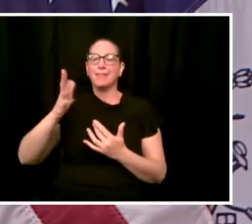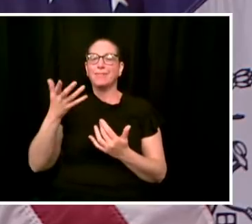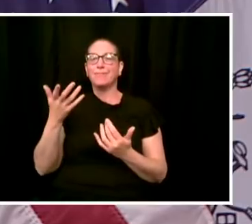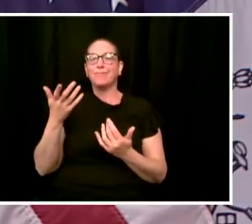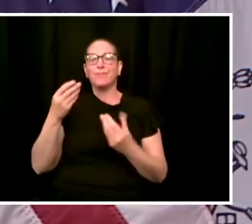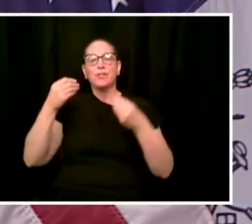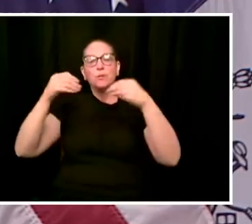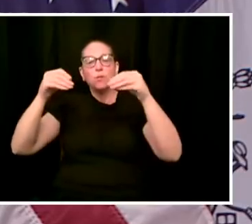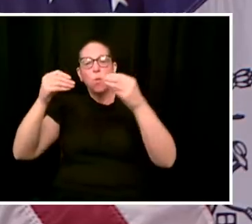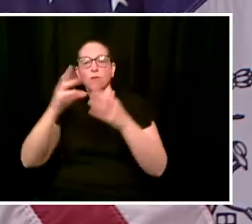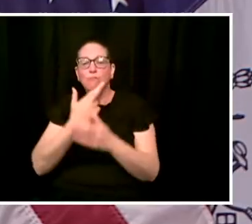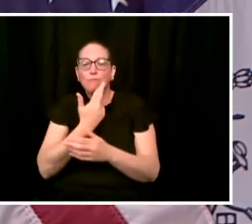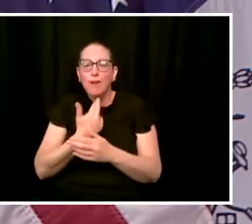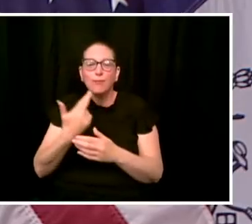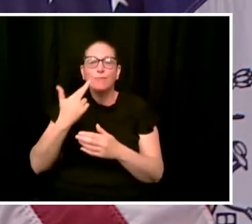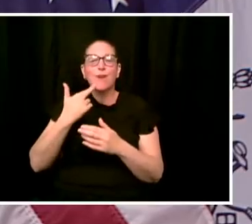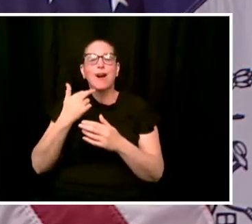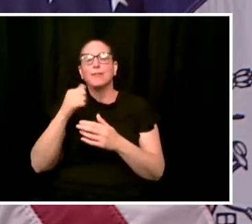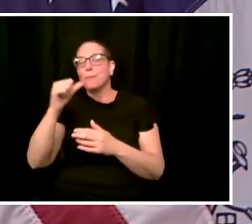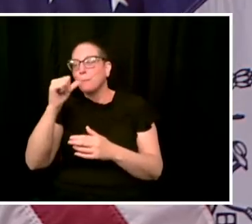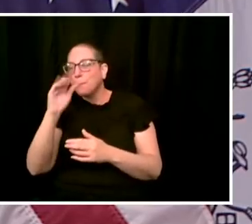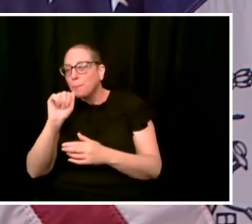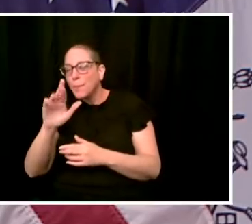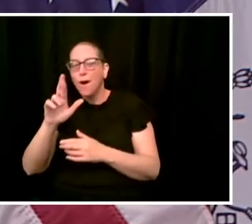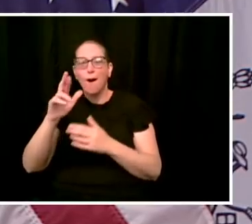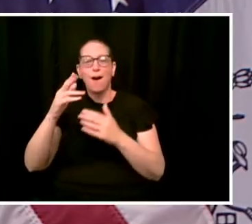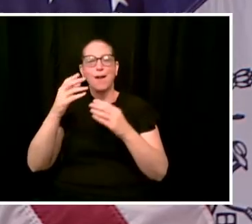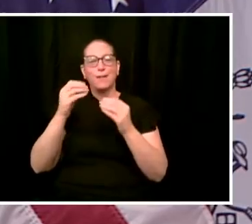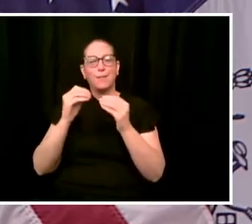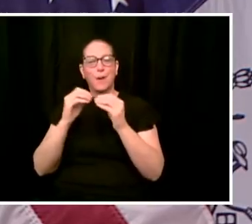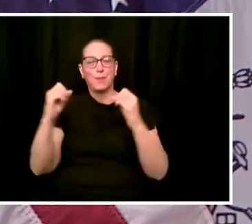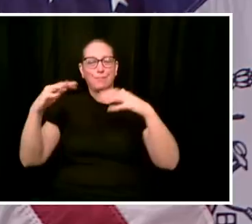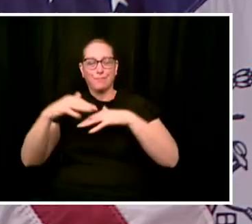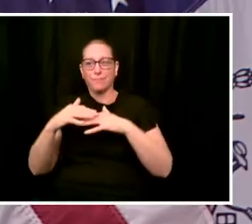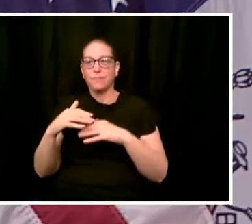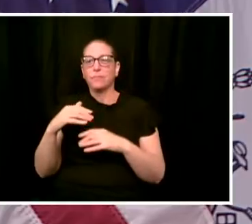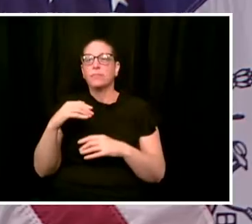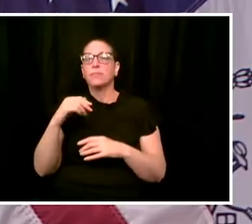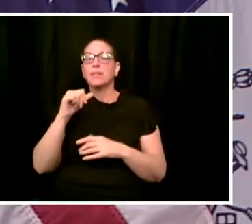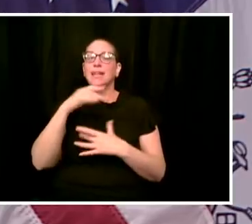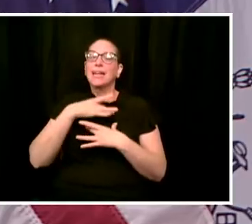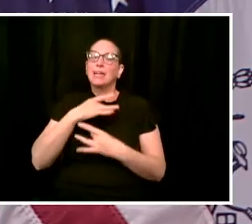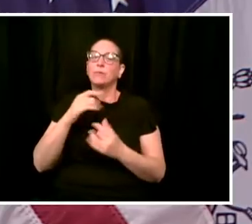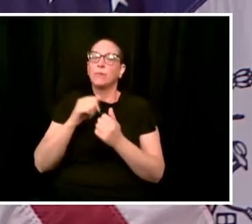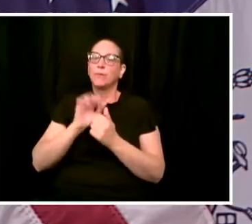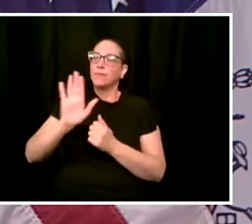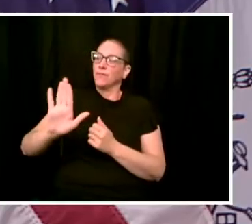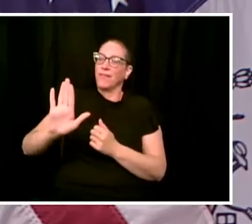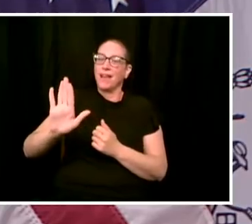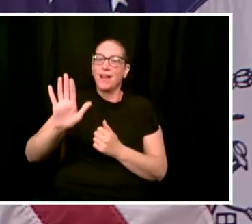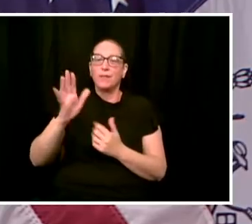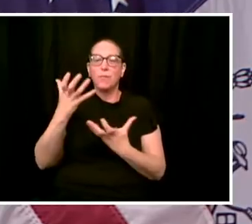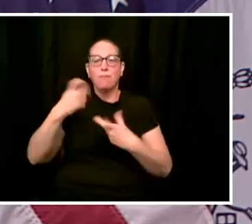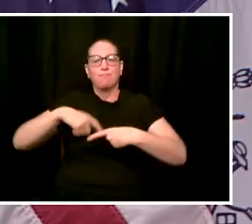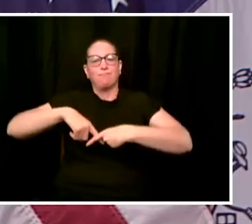ANDTH E SERVICE THEY PROVIDED